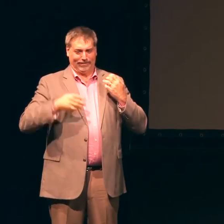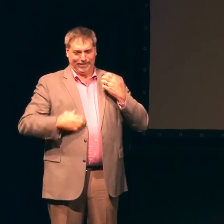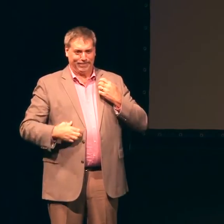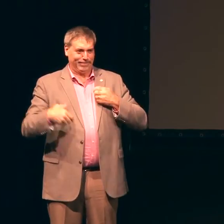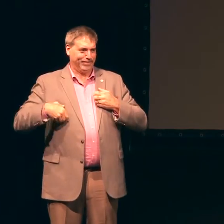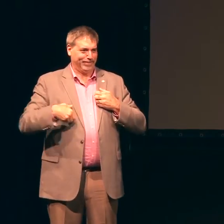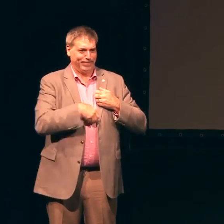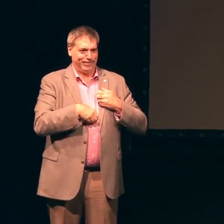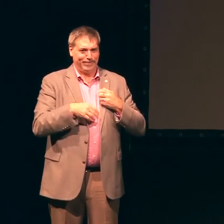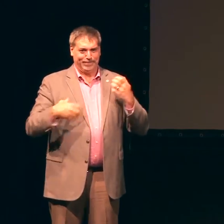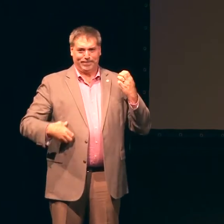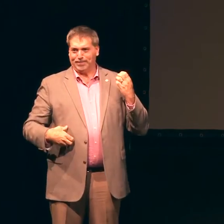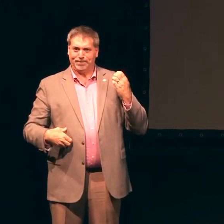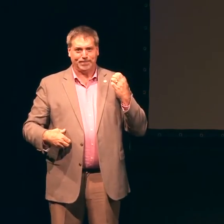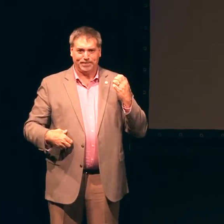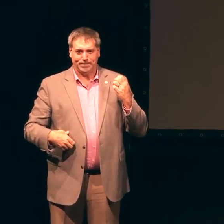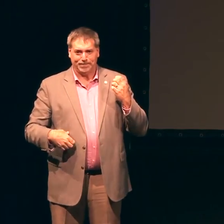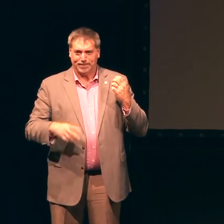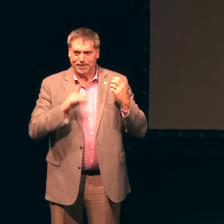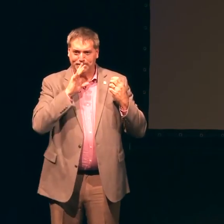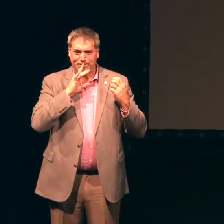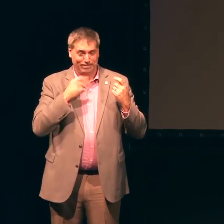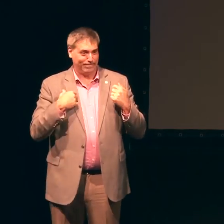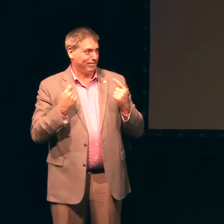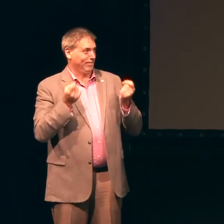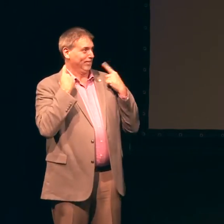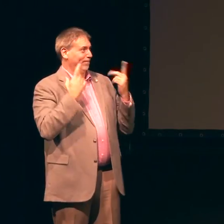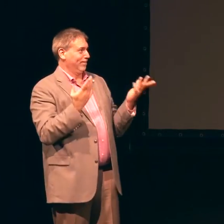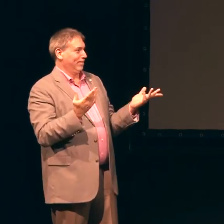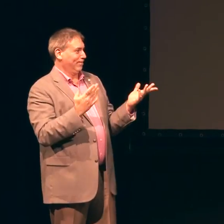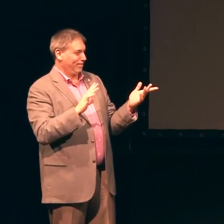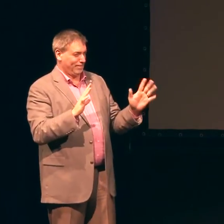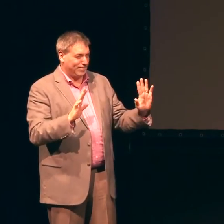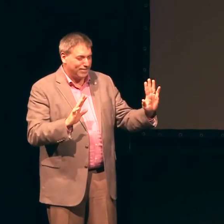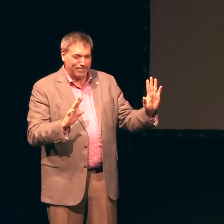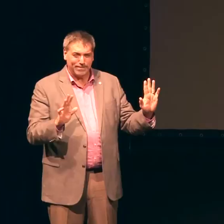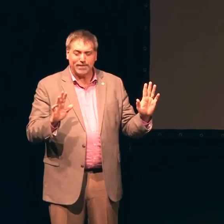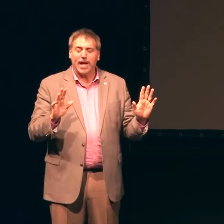came with his AK47 and stood there and said something, which, I didn't understand what he